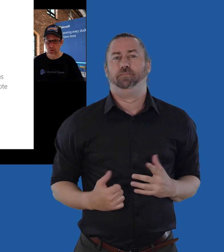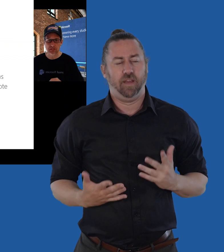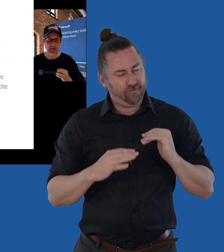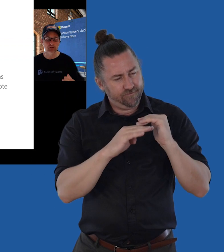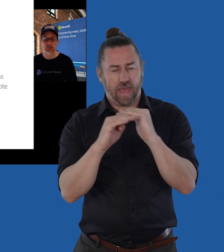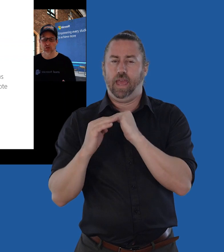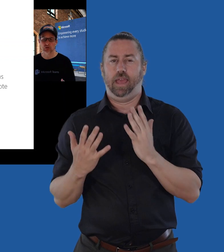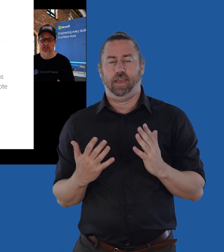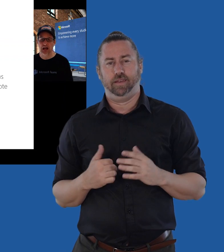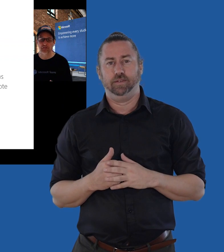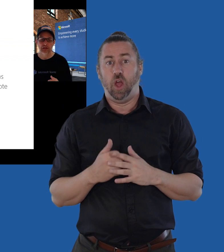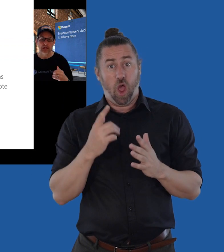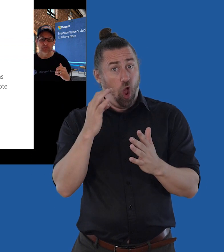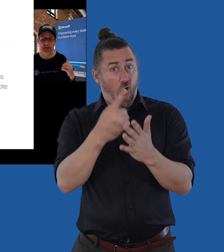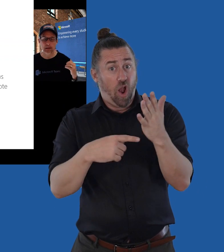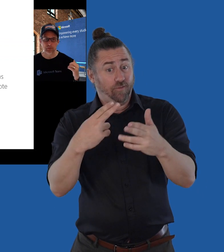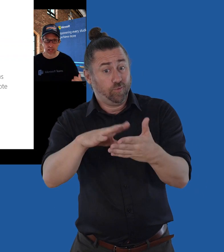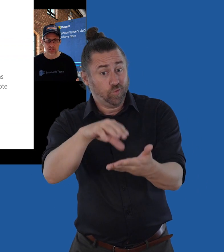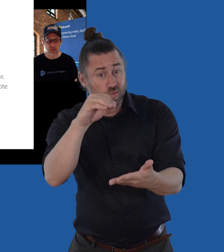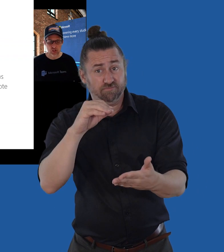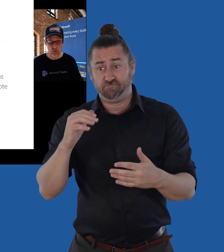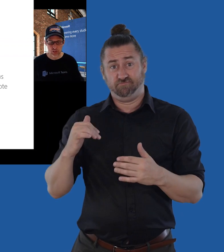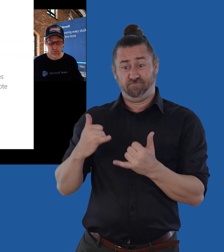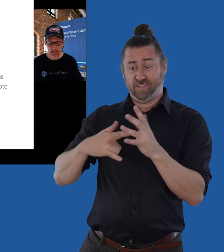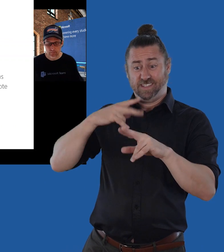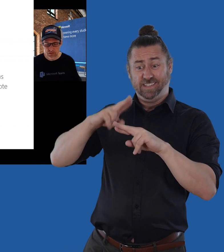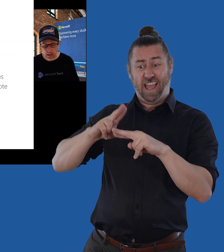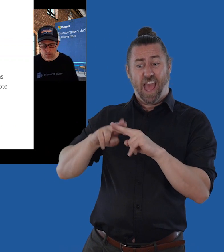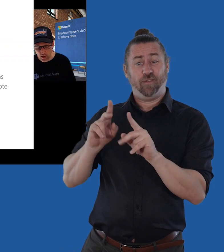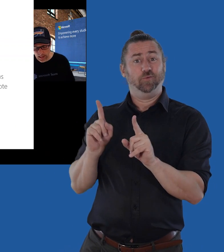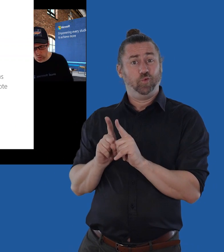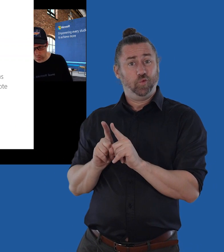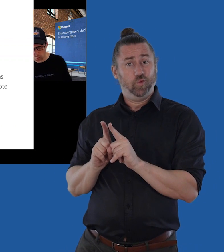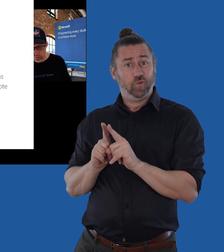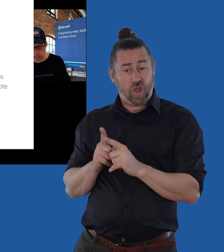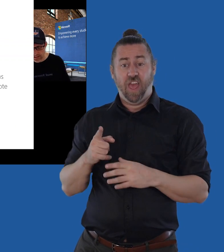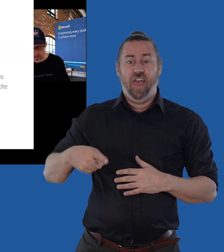and even to your staff, the institution becomes a more equitable place.